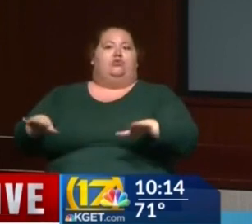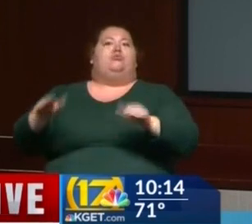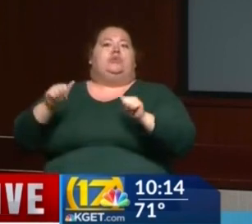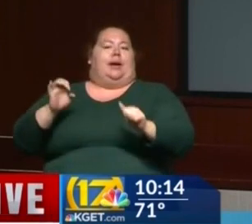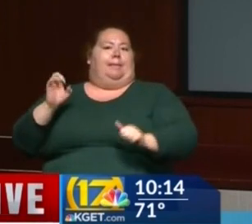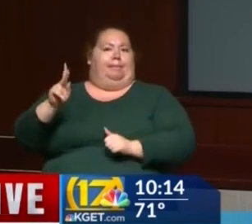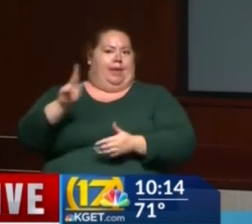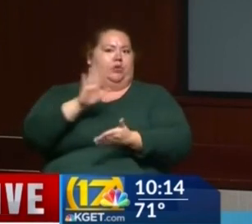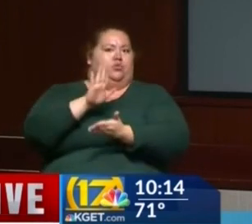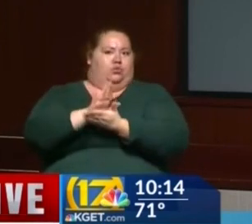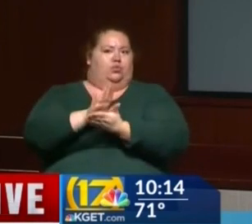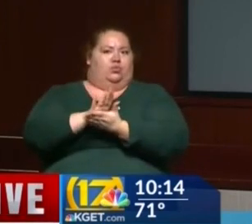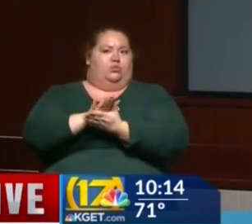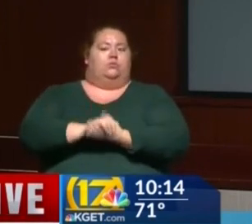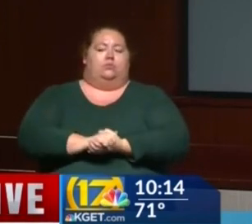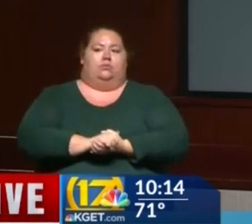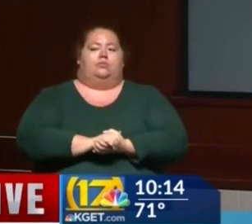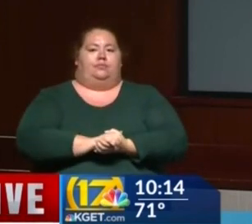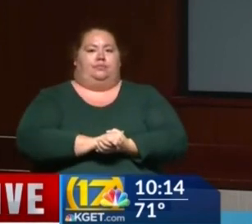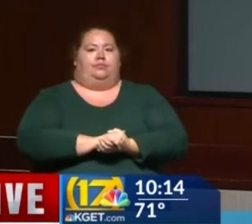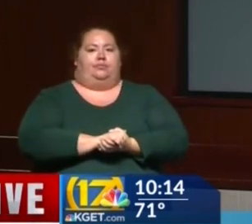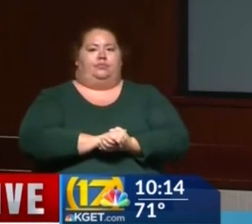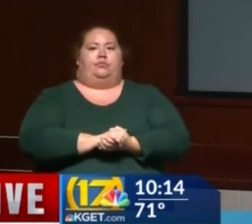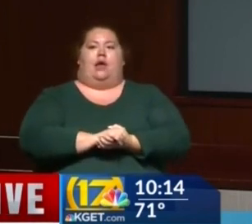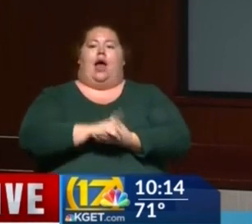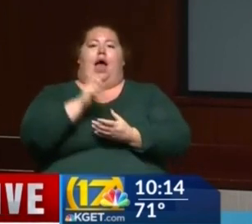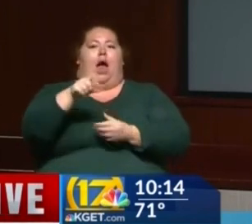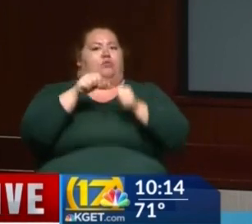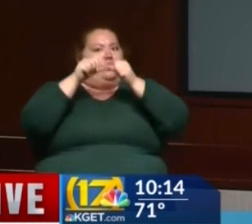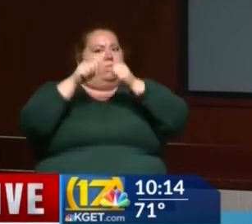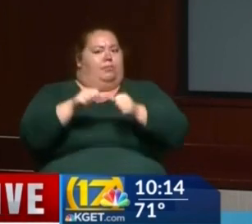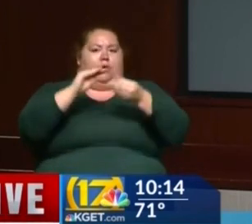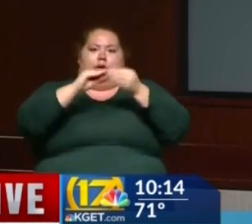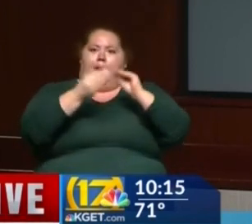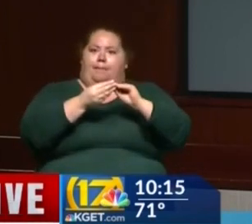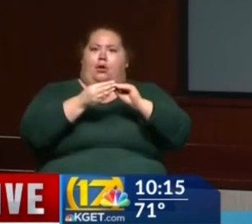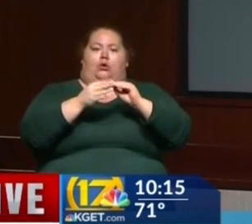TUESDAY FOR 2 CONSECUTIVE WEEKS SCHOOLS ARE ABLE TO GET KIDS BACK INTO THE CLASSROOM SO WE